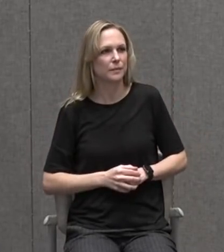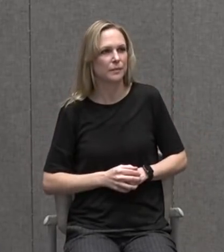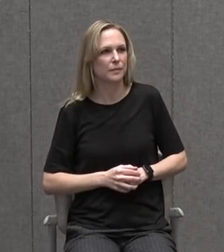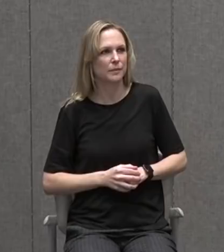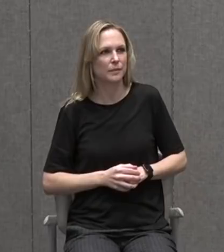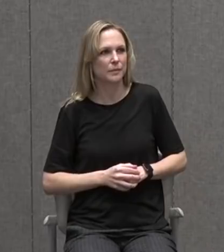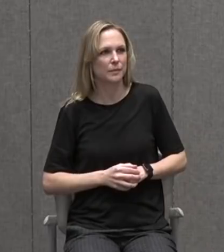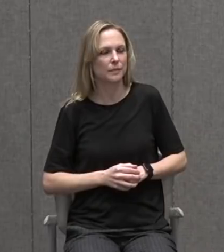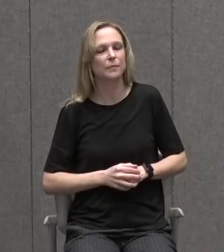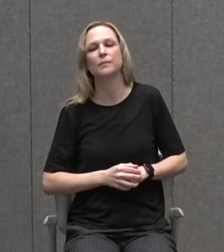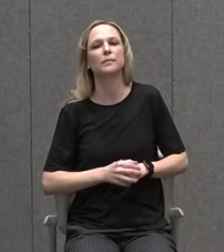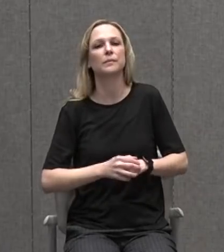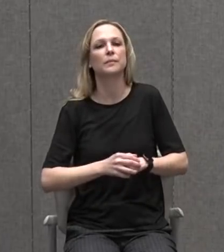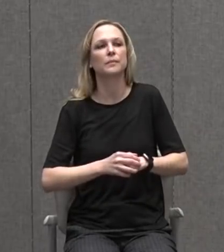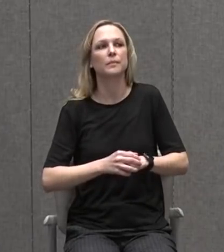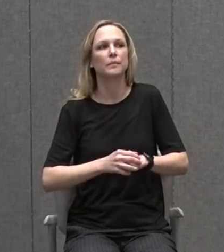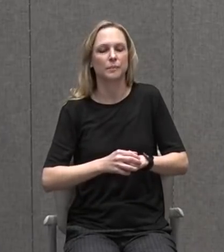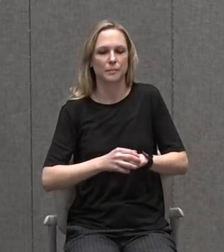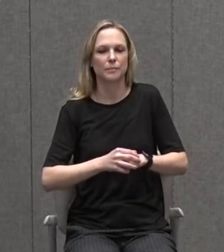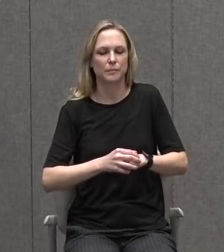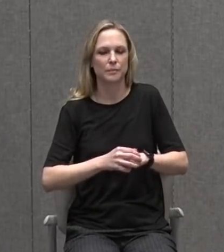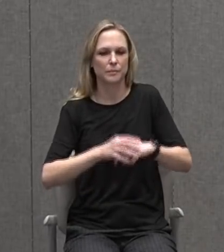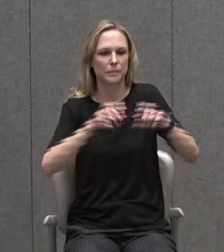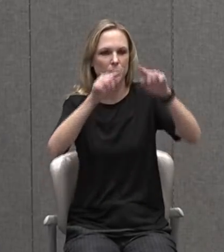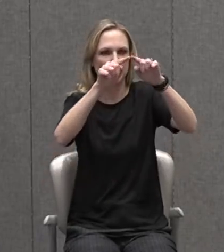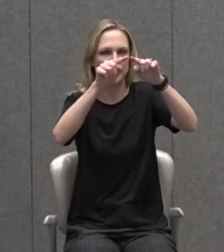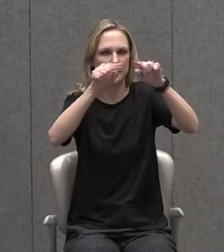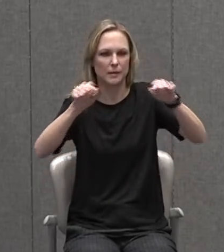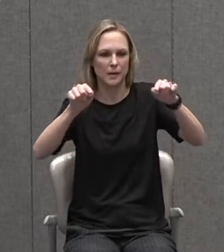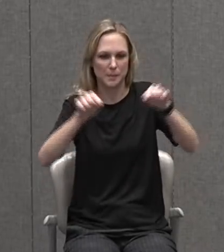and then the individual quadrants, are what we're gonna use today.